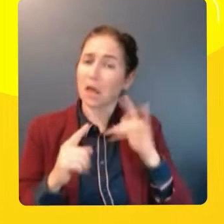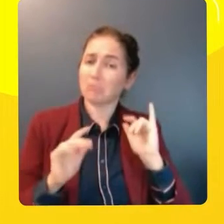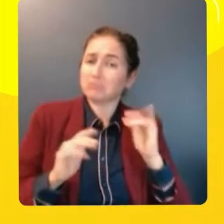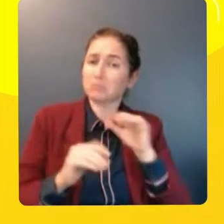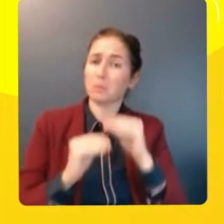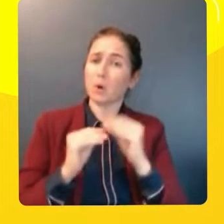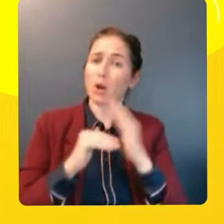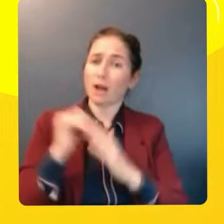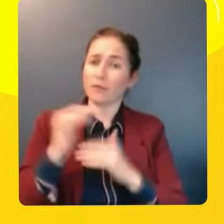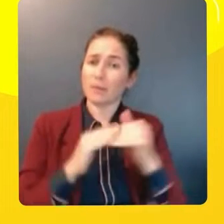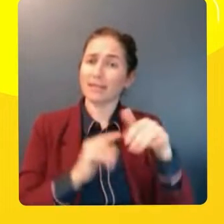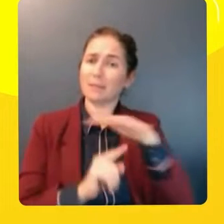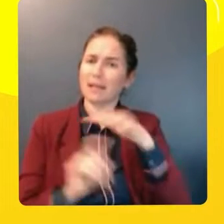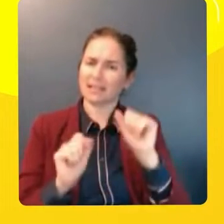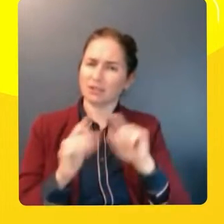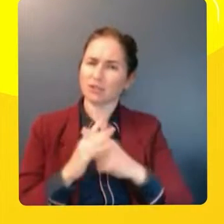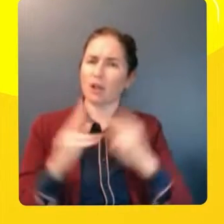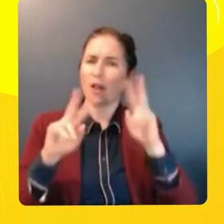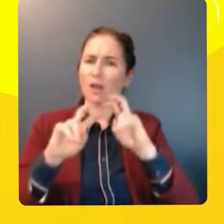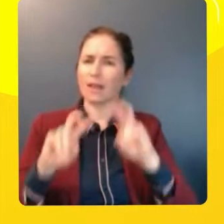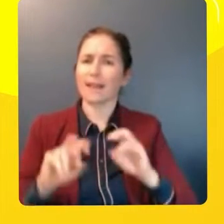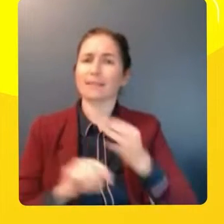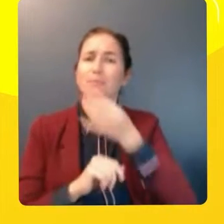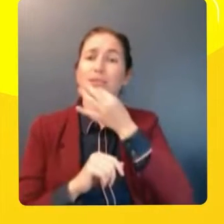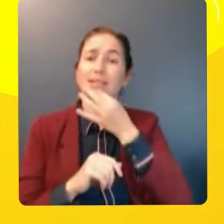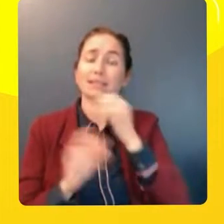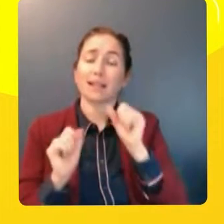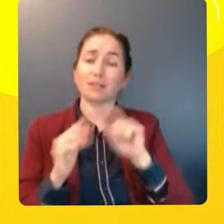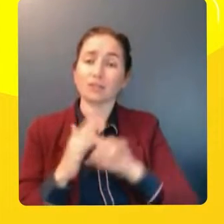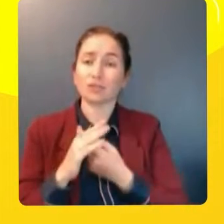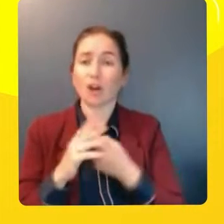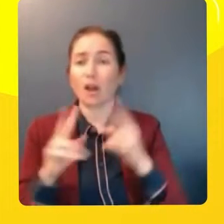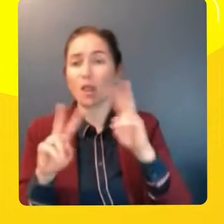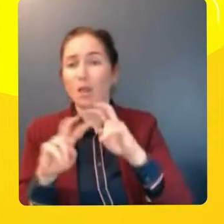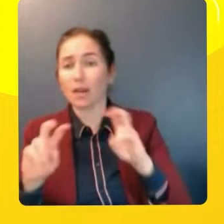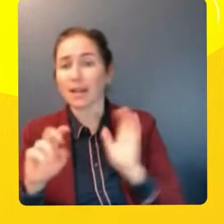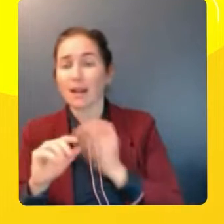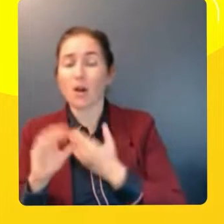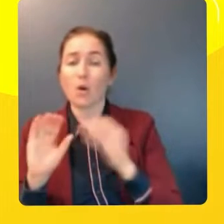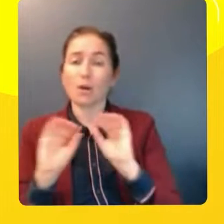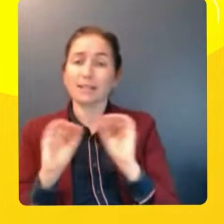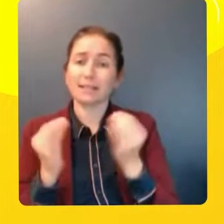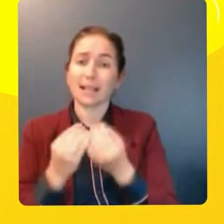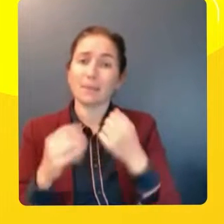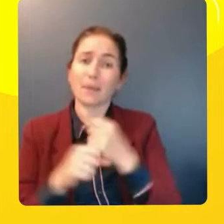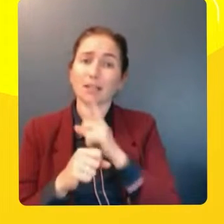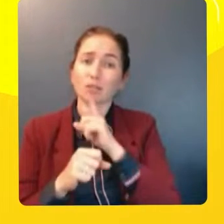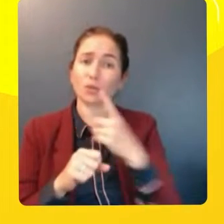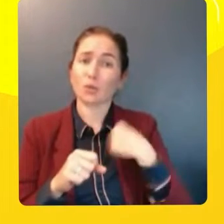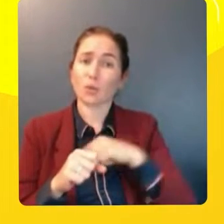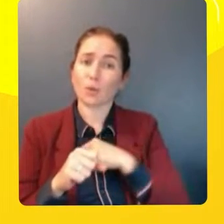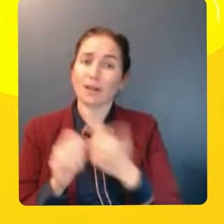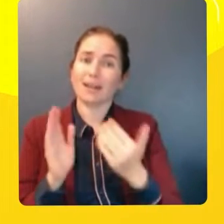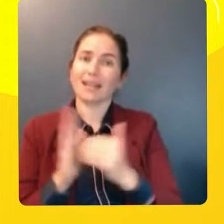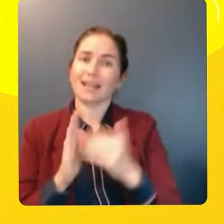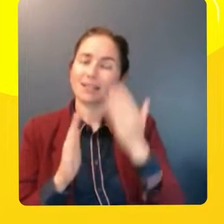then we can start looking at the expertise and we can start looking at in our organizations, making sure that we're again stepping back and going back